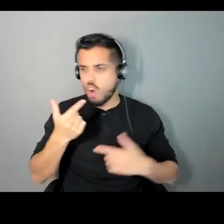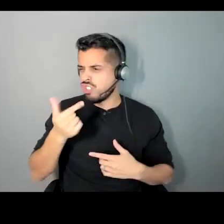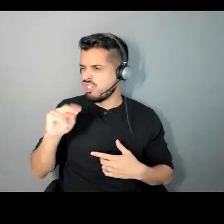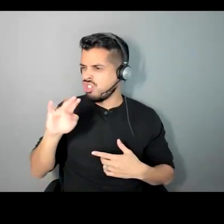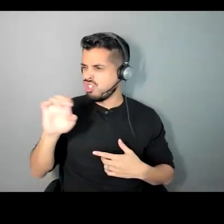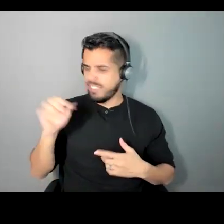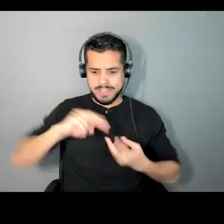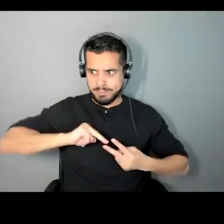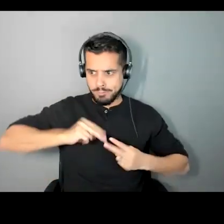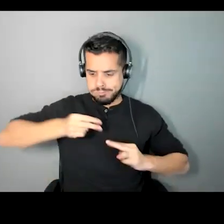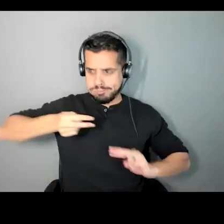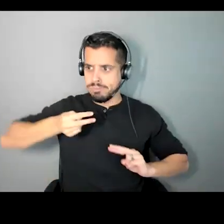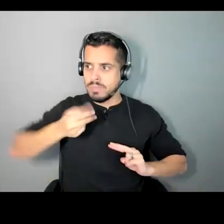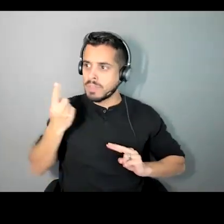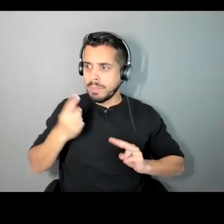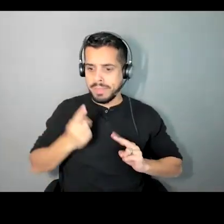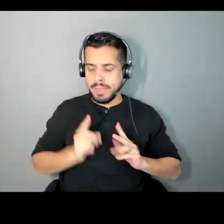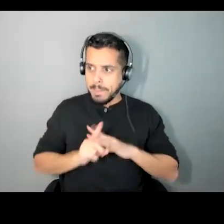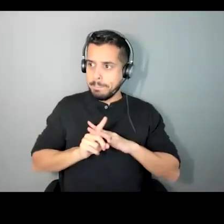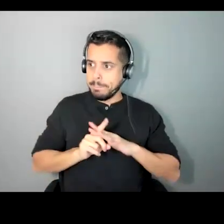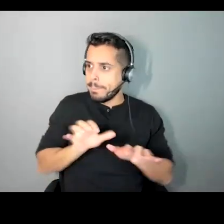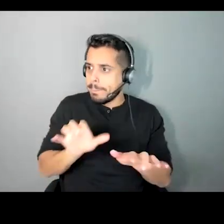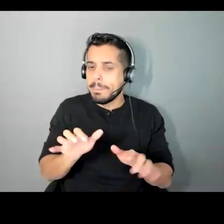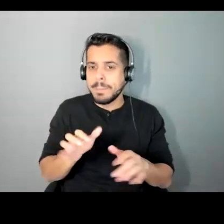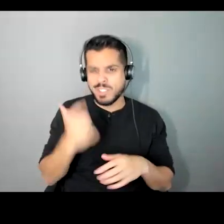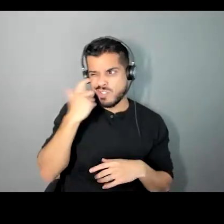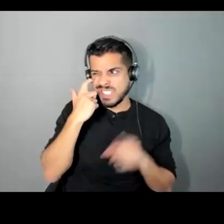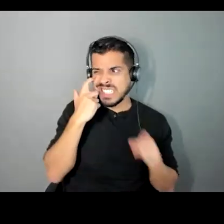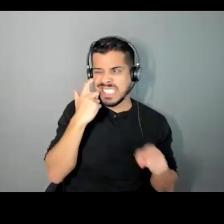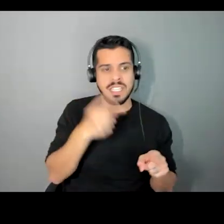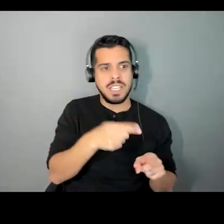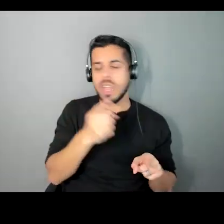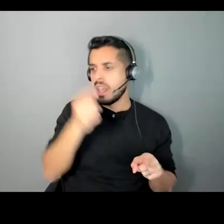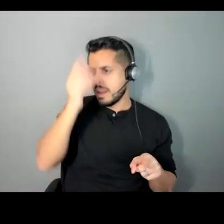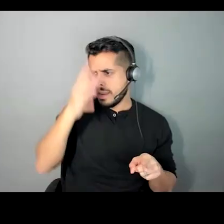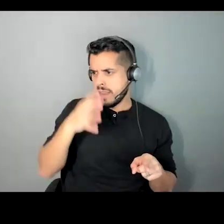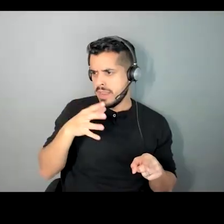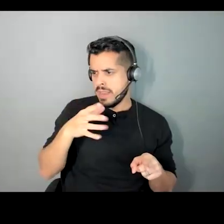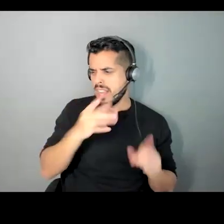And so, uh... just recently we had an individual, uh... for 29 years, he was in the oil and gas industry,